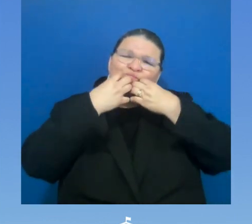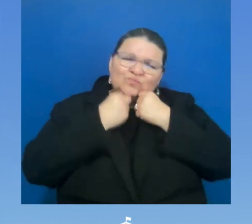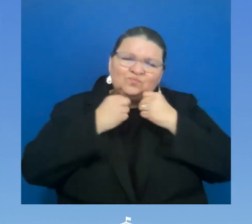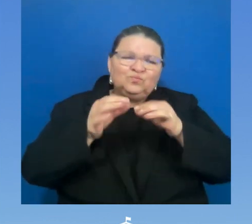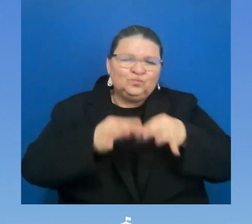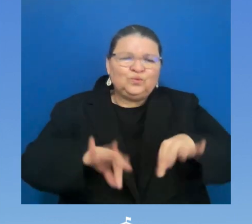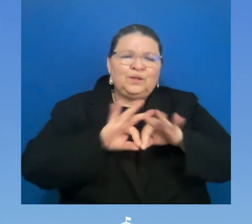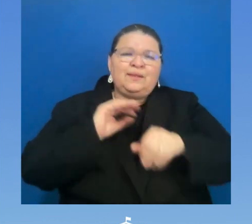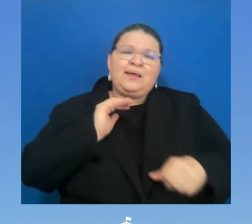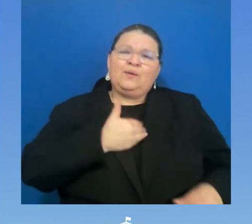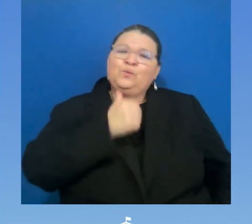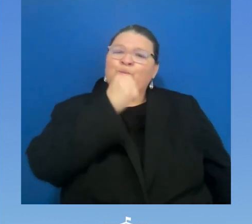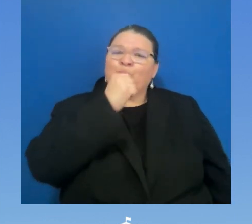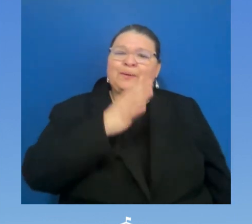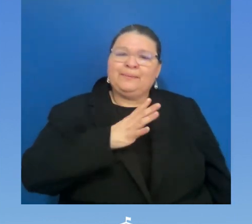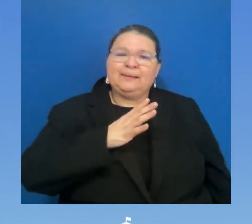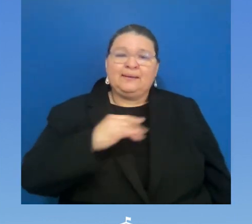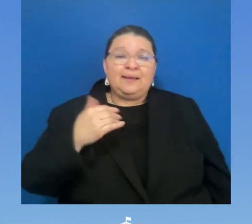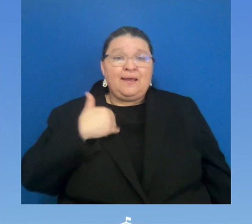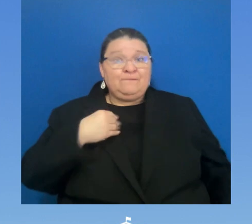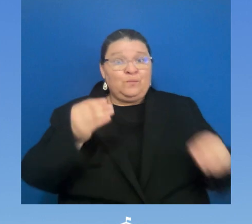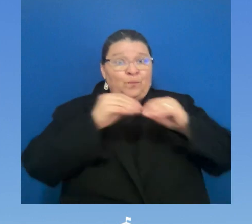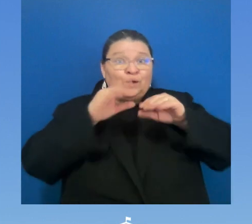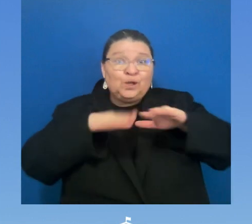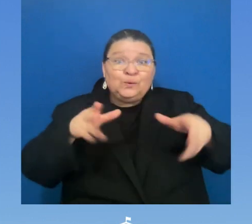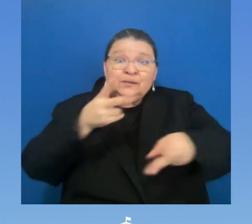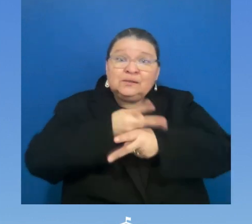We can boost women's wages and support American families.